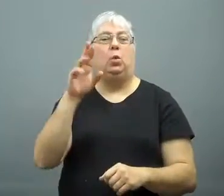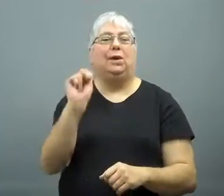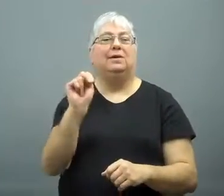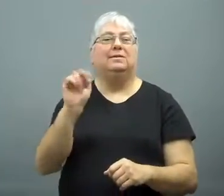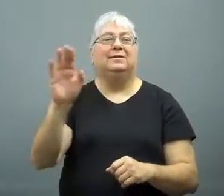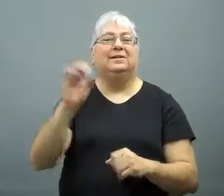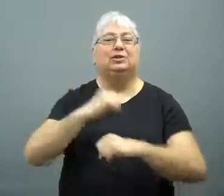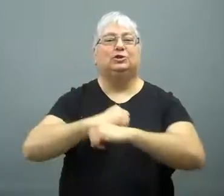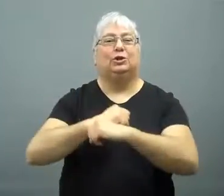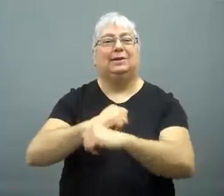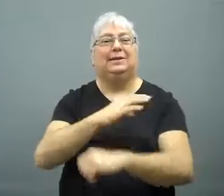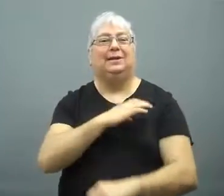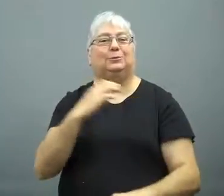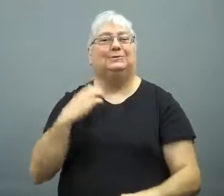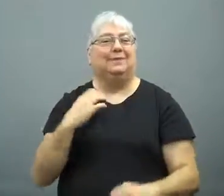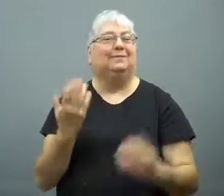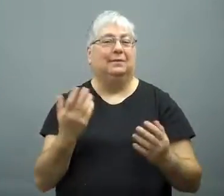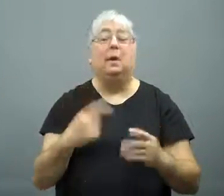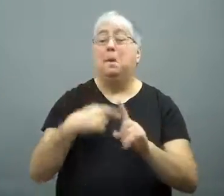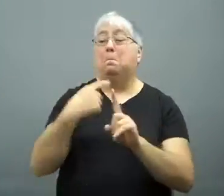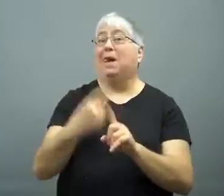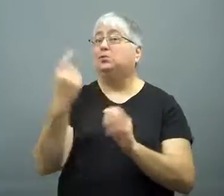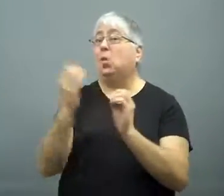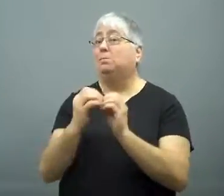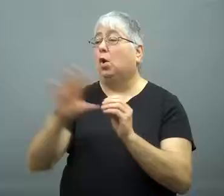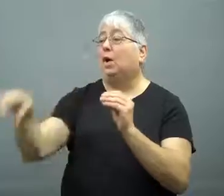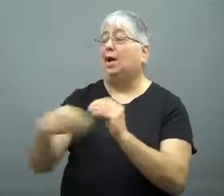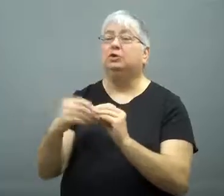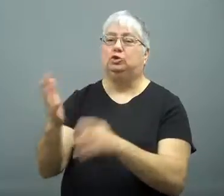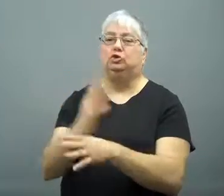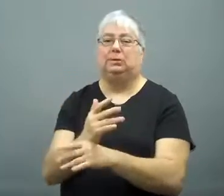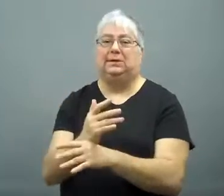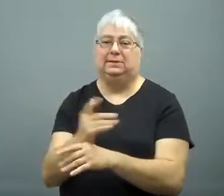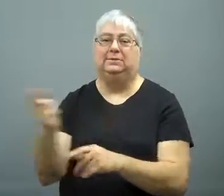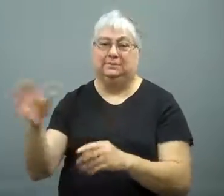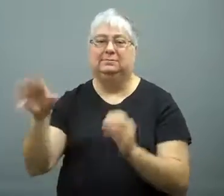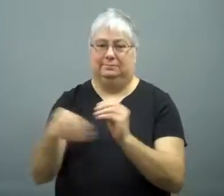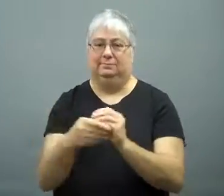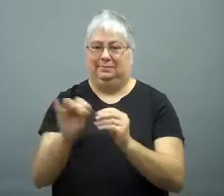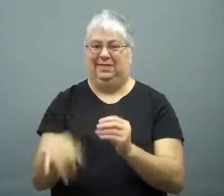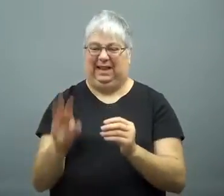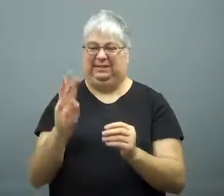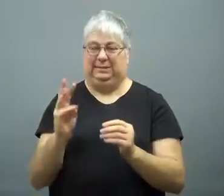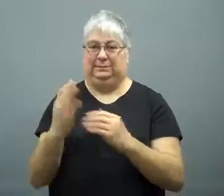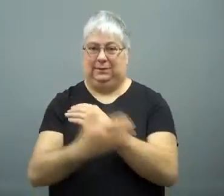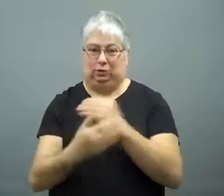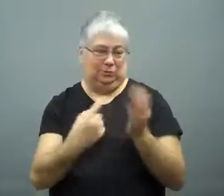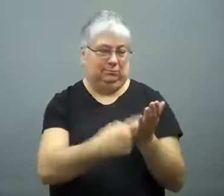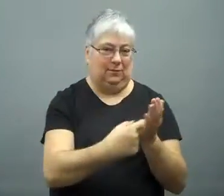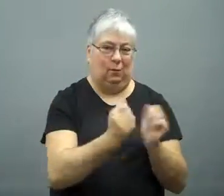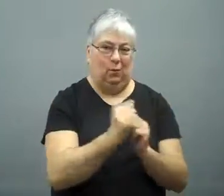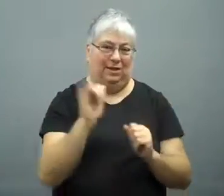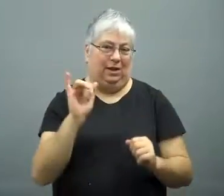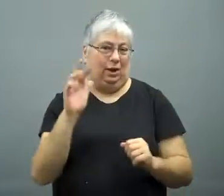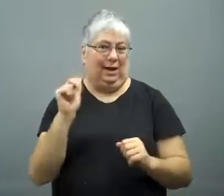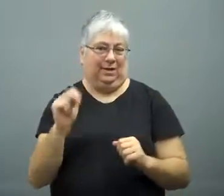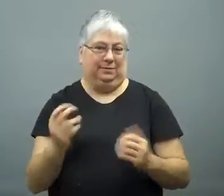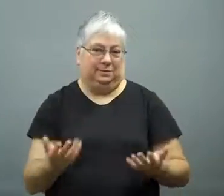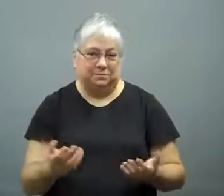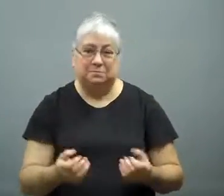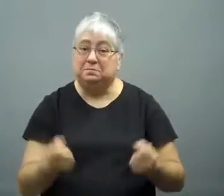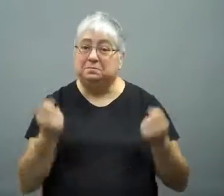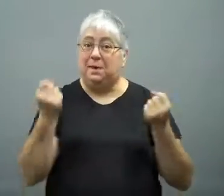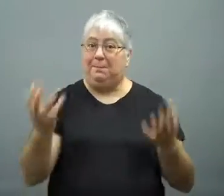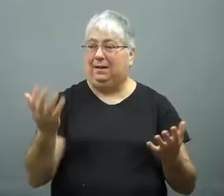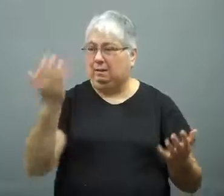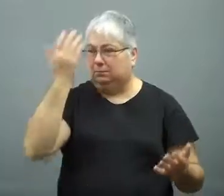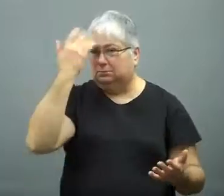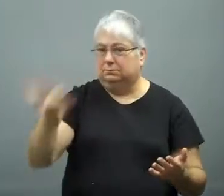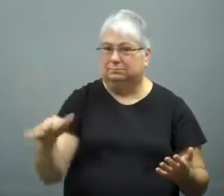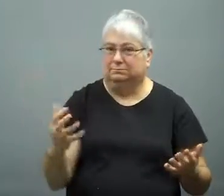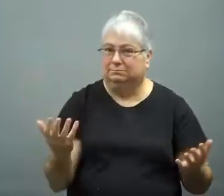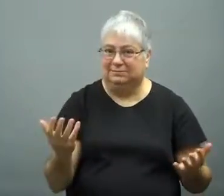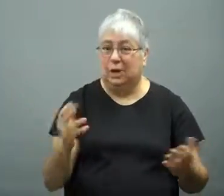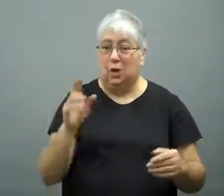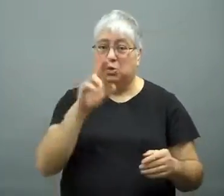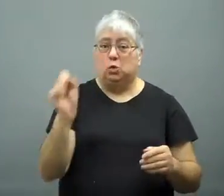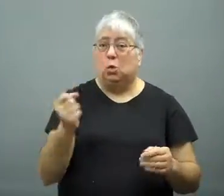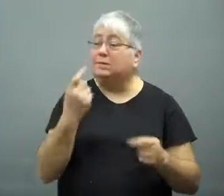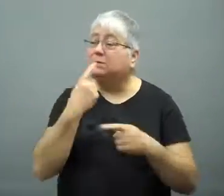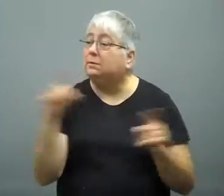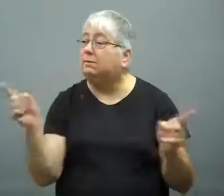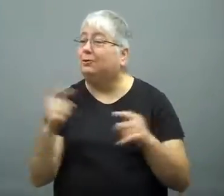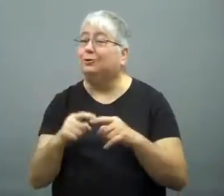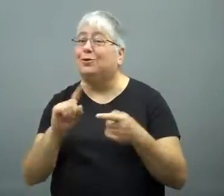of the U.N. Security Council. They and Germany comprised the 6 countries.